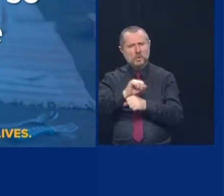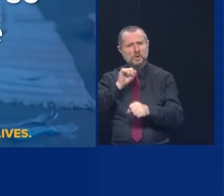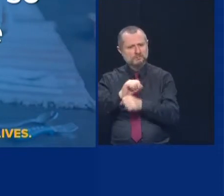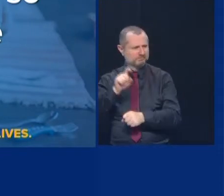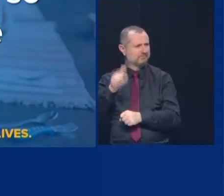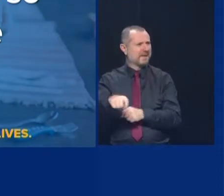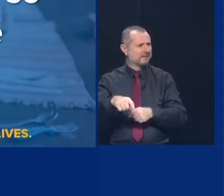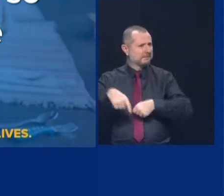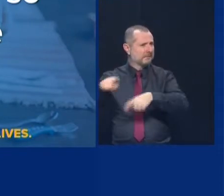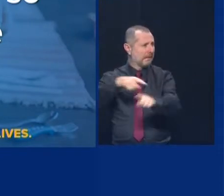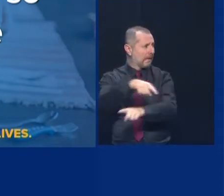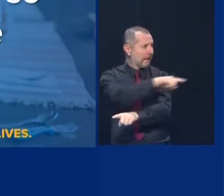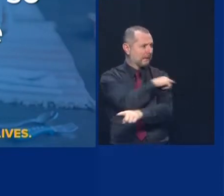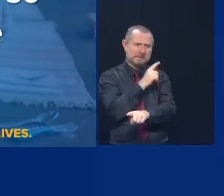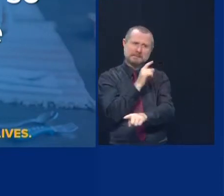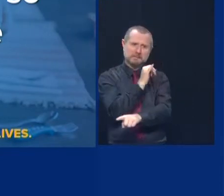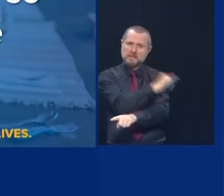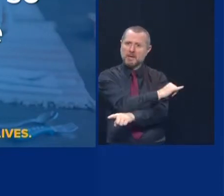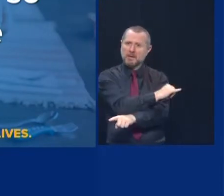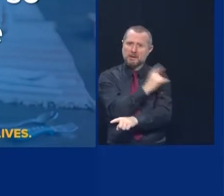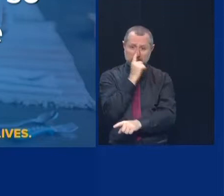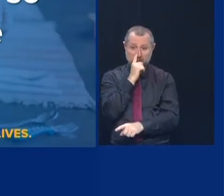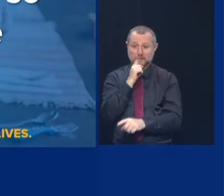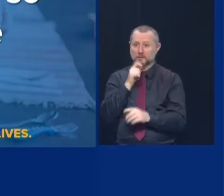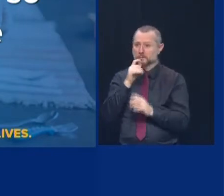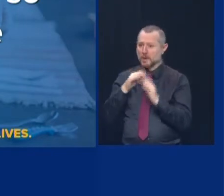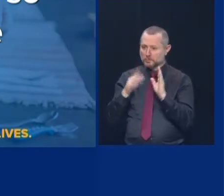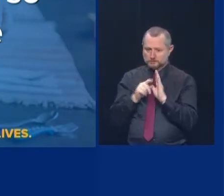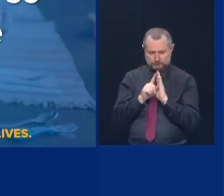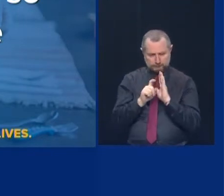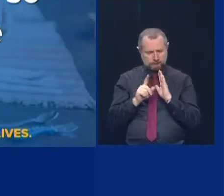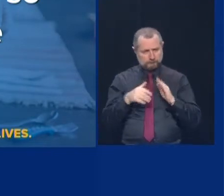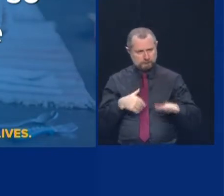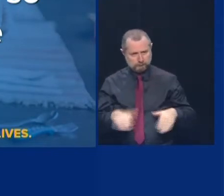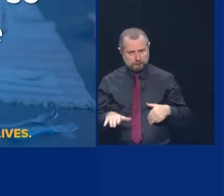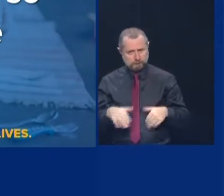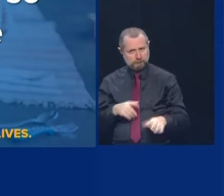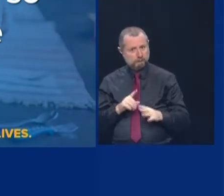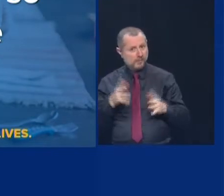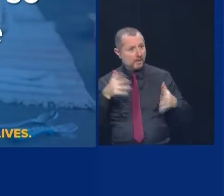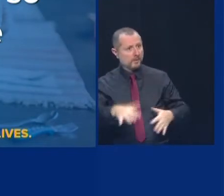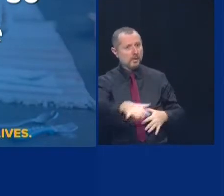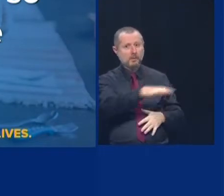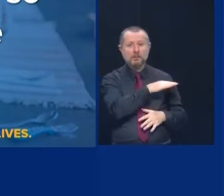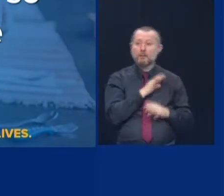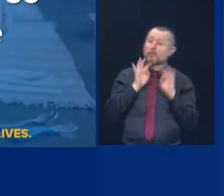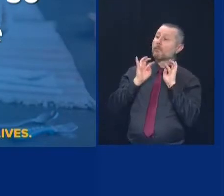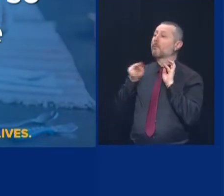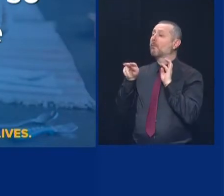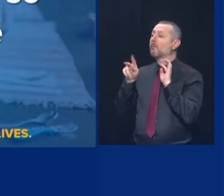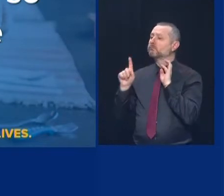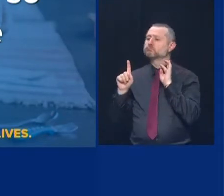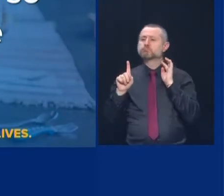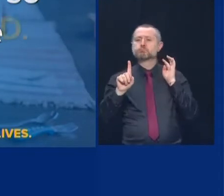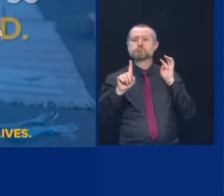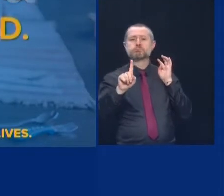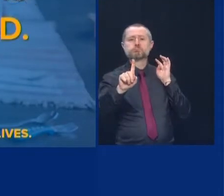STAY HOME. BUT NOT YOU, ESSENTIAL WORKER. YOU HAVE TO SHOW UP AND YOU HAVE